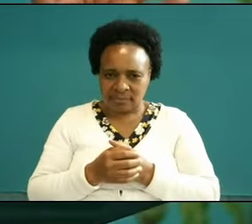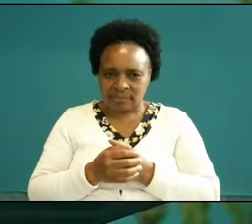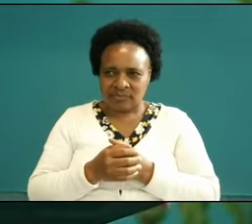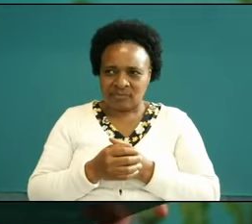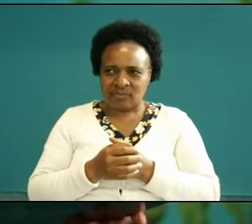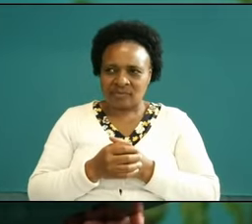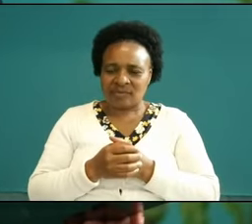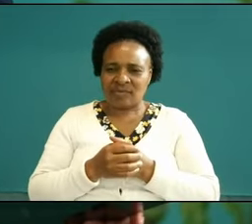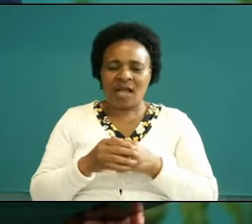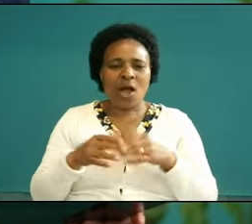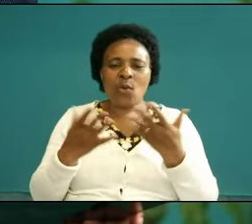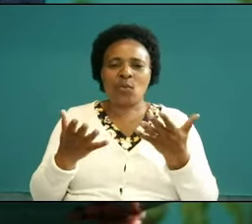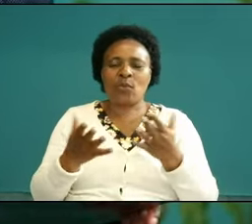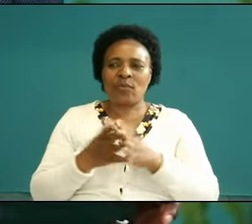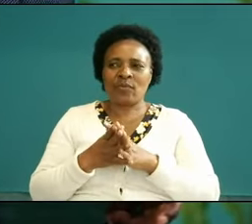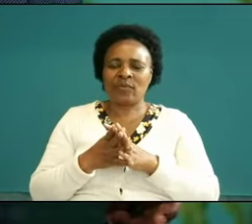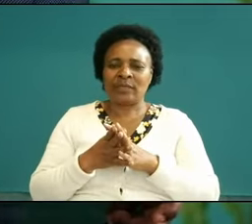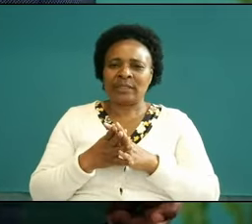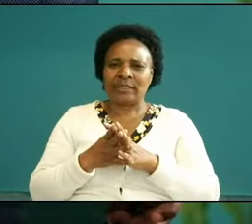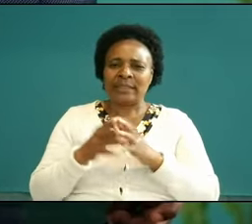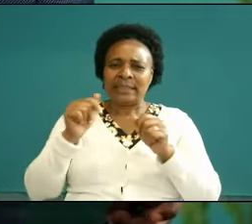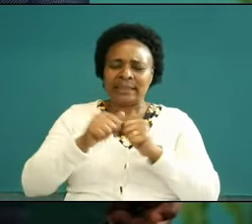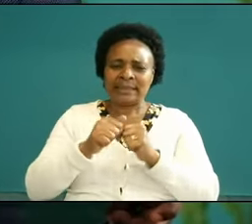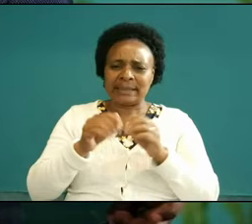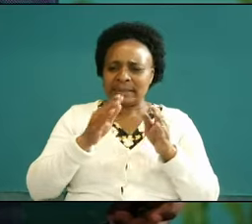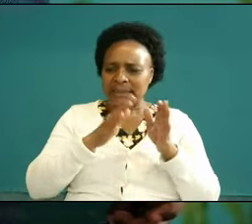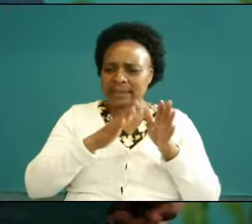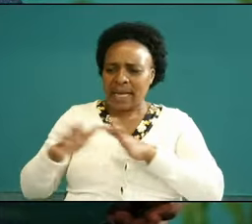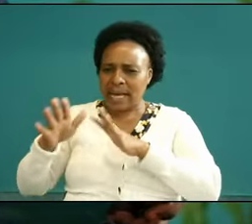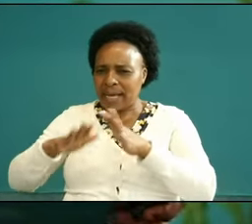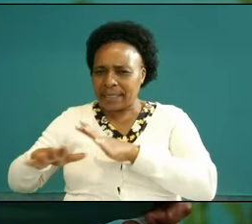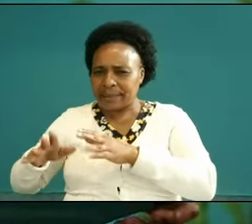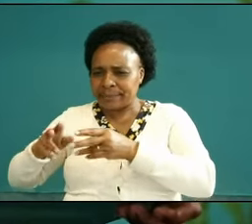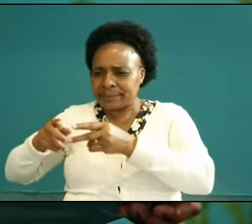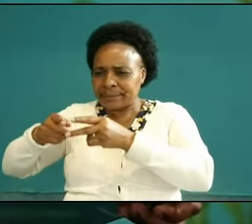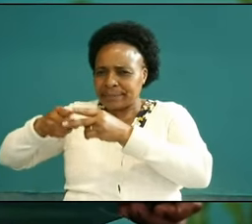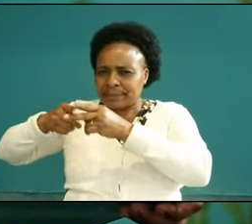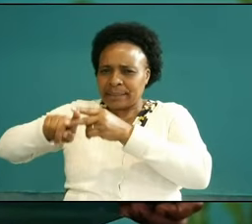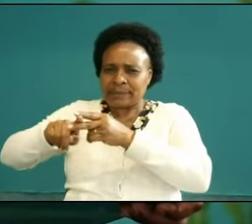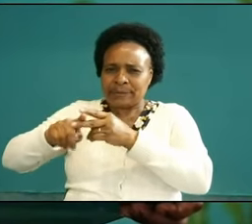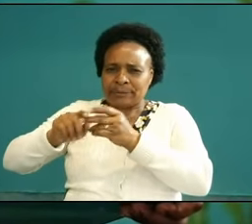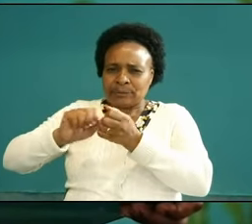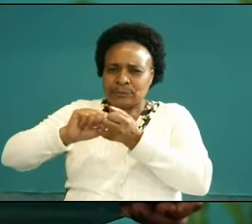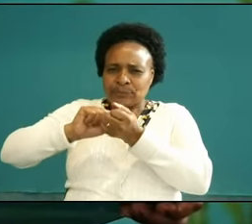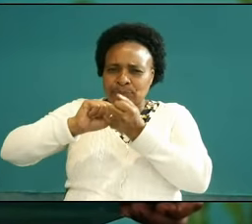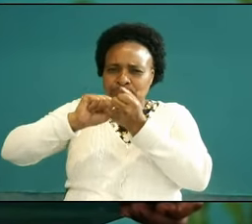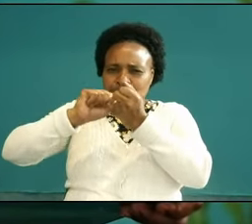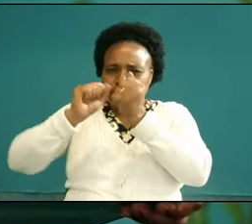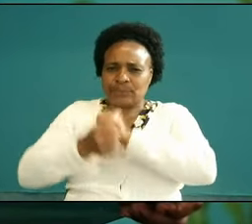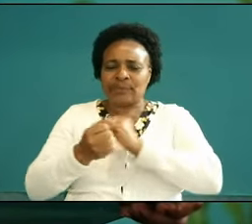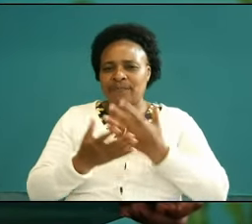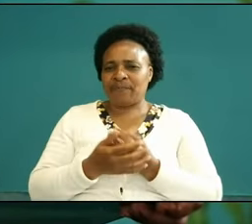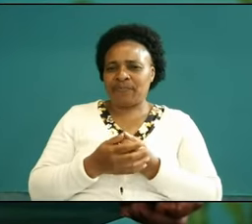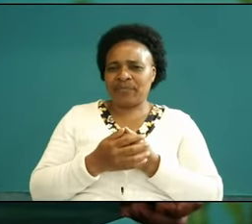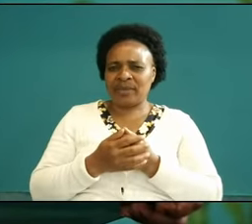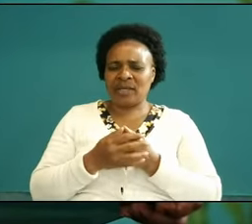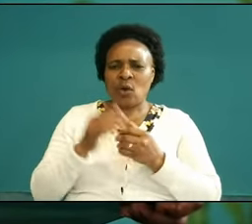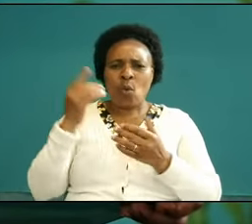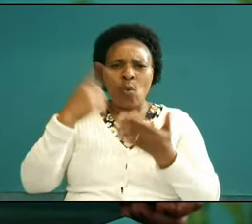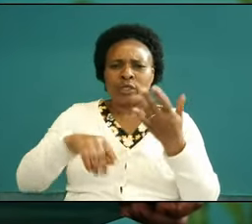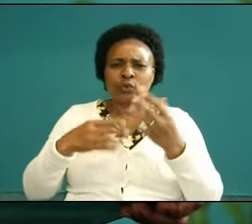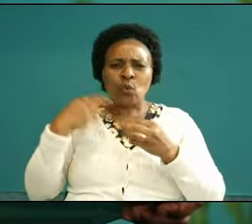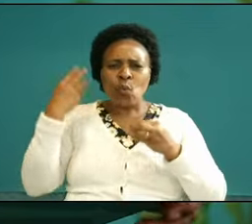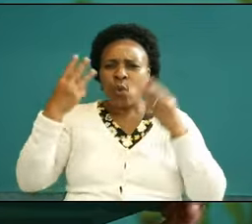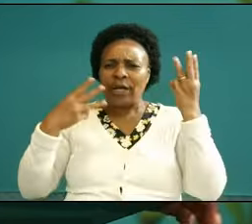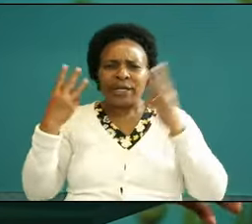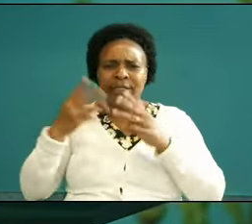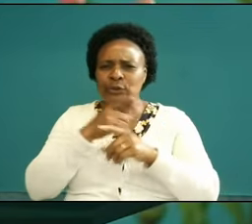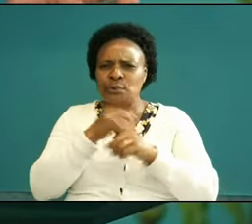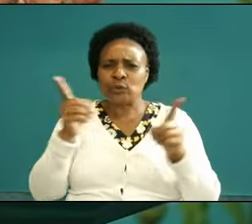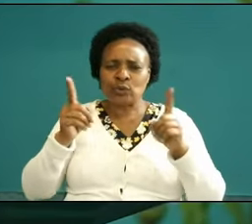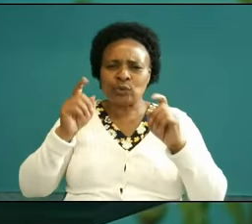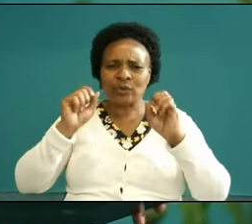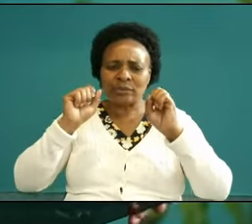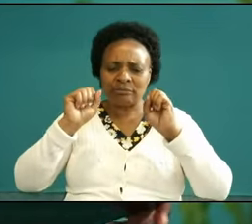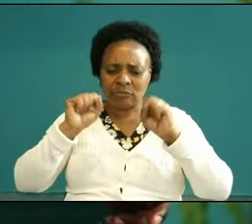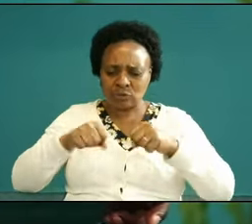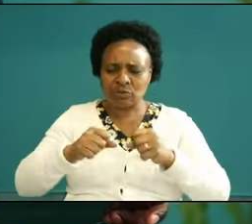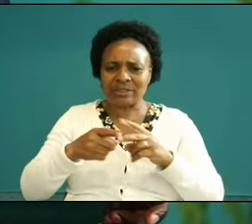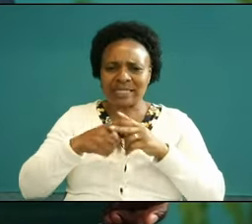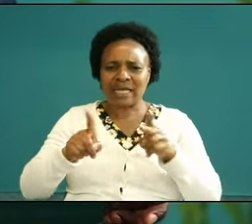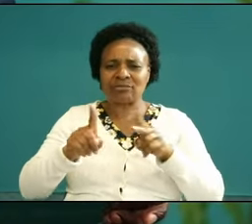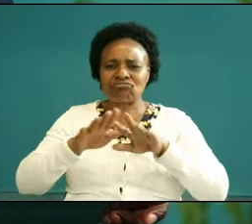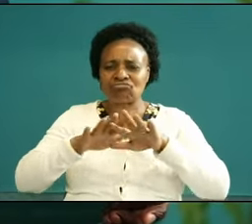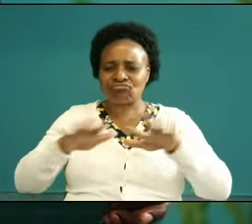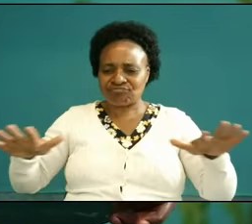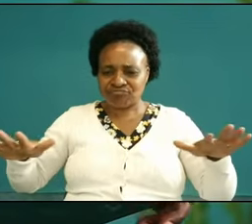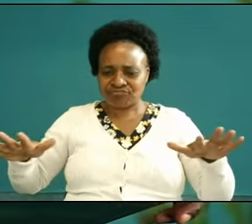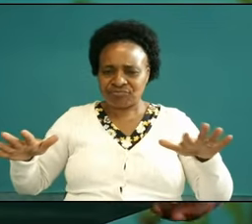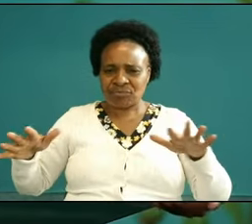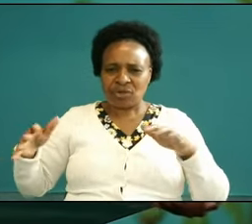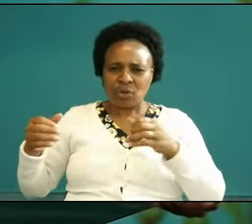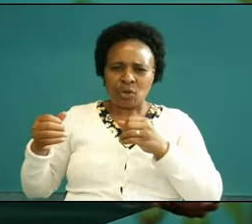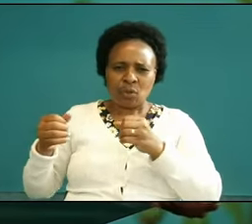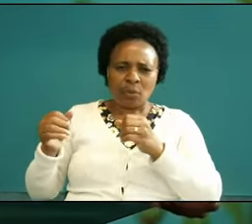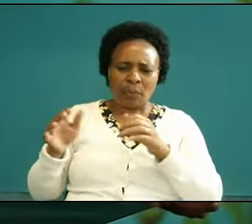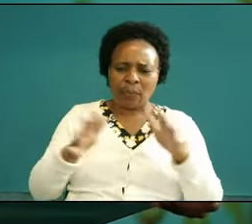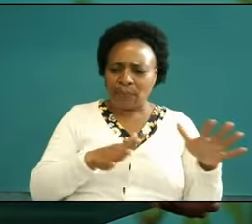nowh the tide begins to change the ones roaring waves starts to calm the winds ease and the